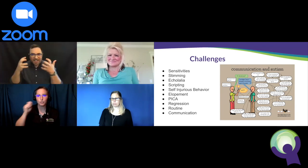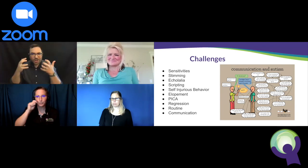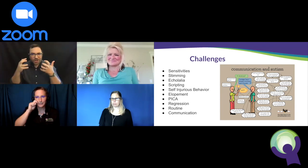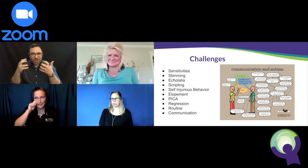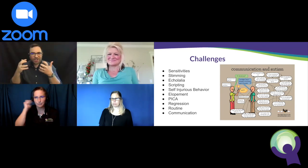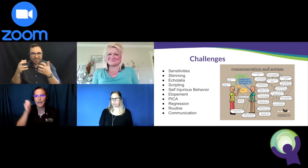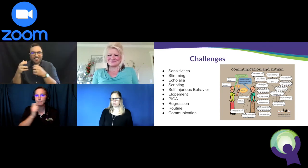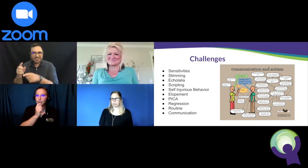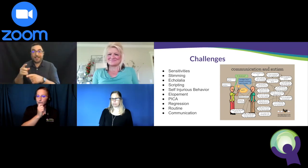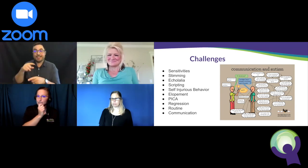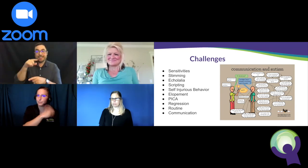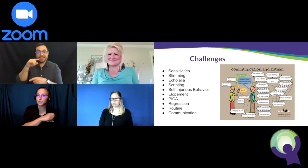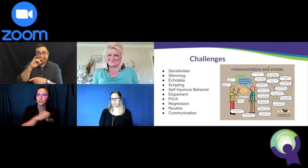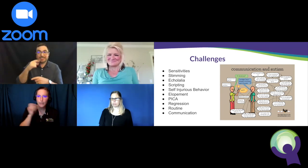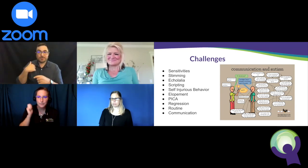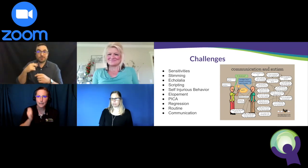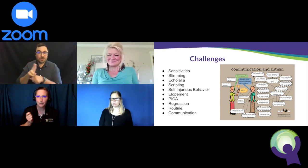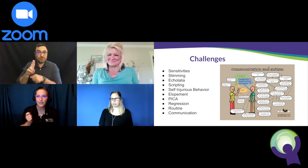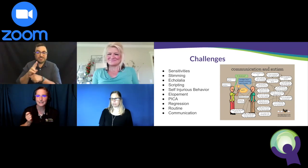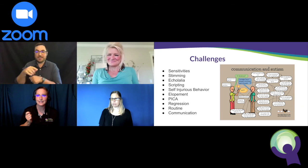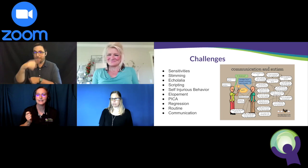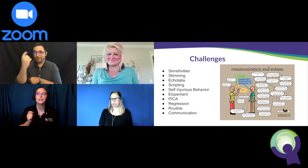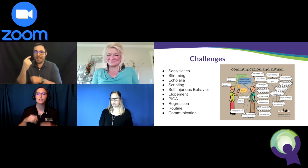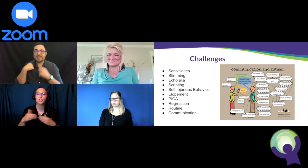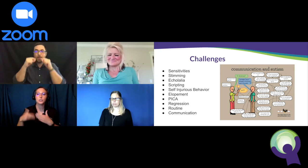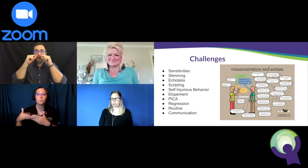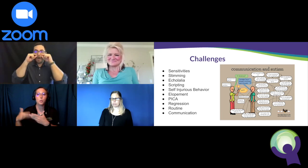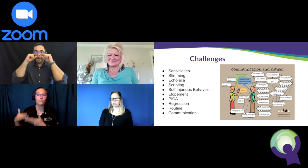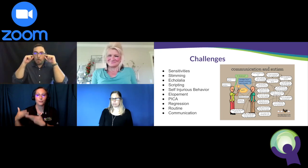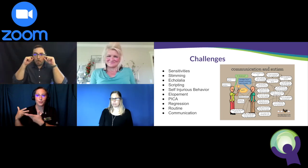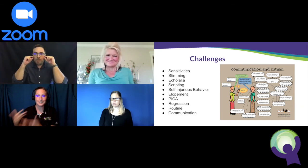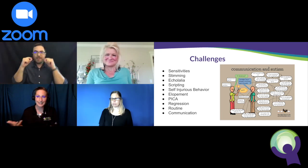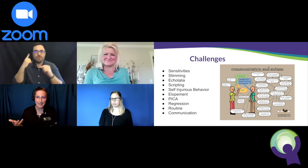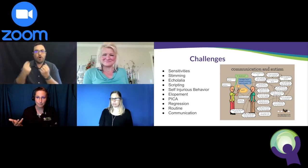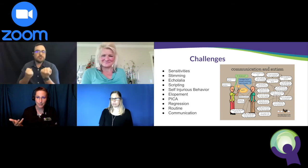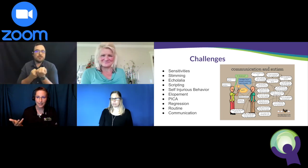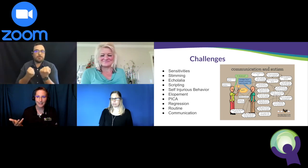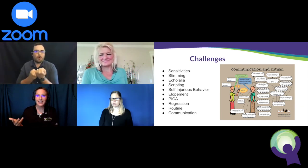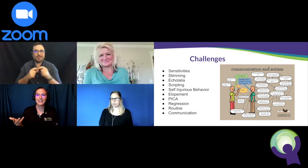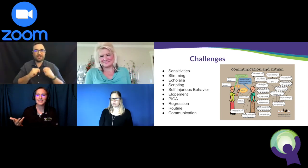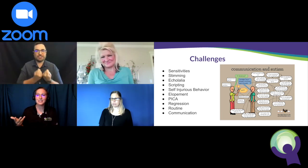were taking black markers to put stripes on their faces to show support for their team. And so,